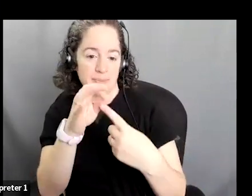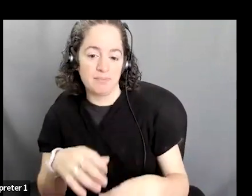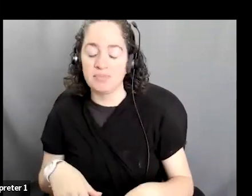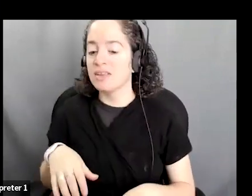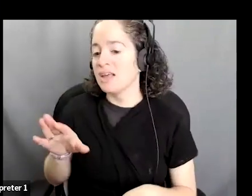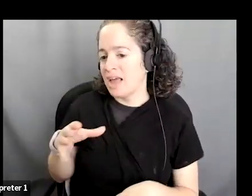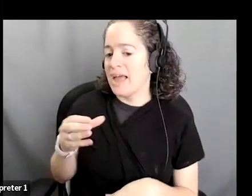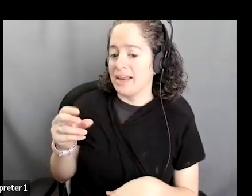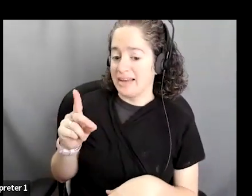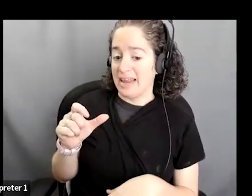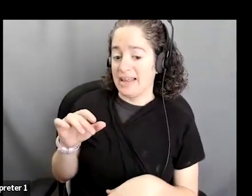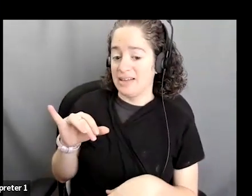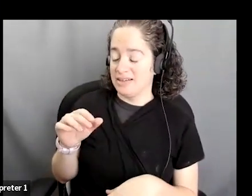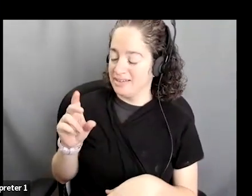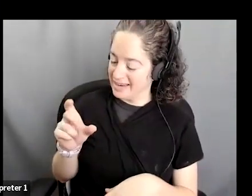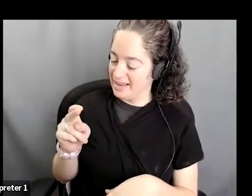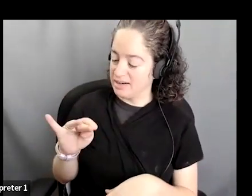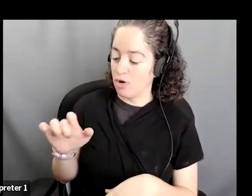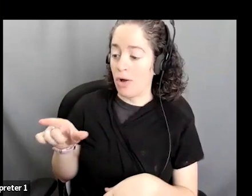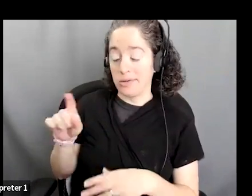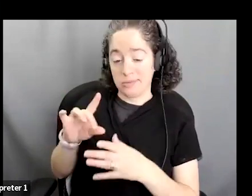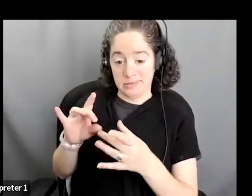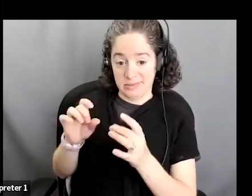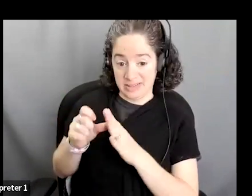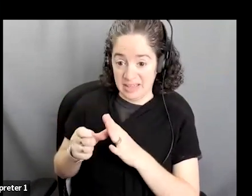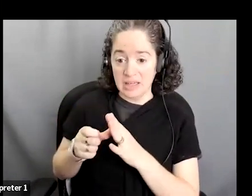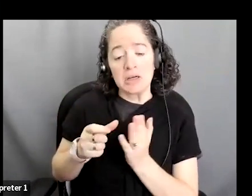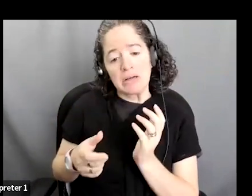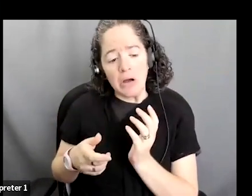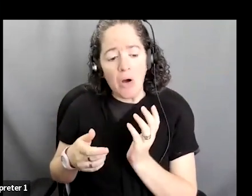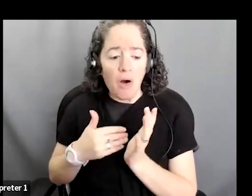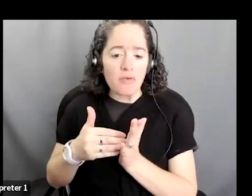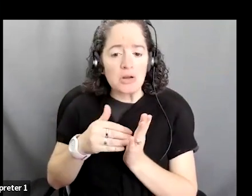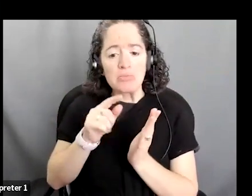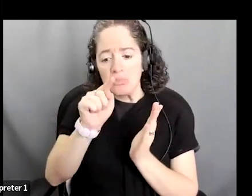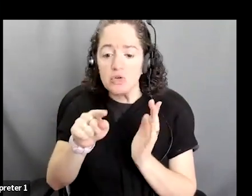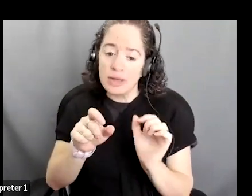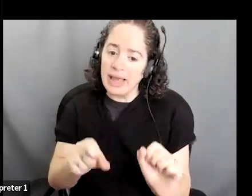there's definitely things about these you can fix, but you have to know to fix them or to look